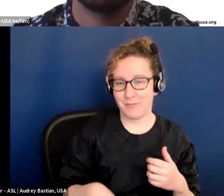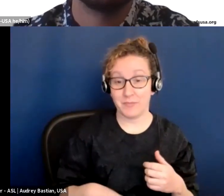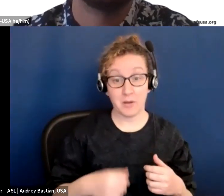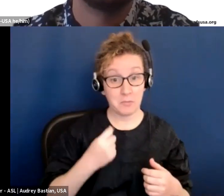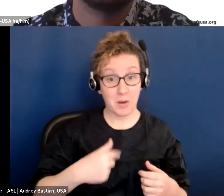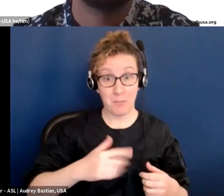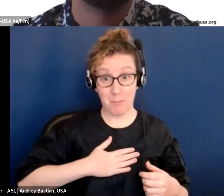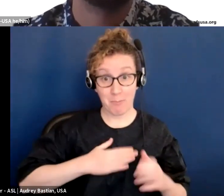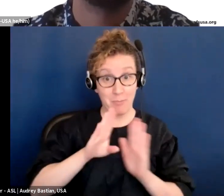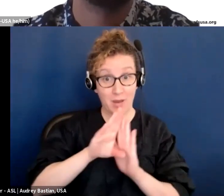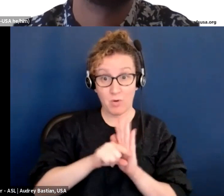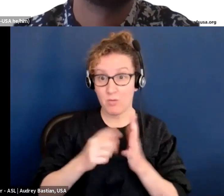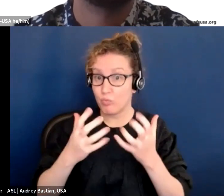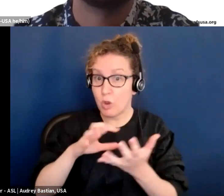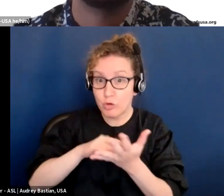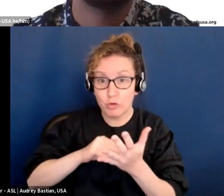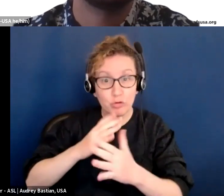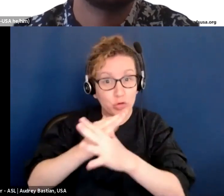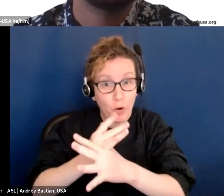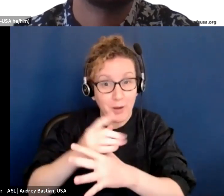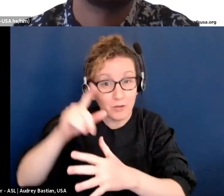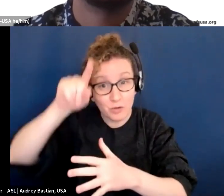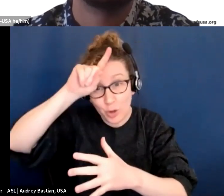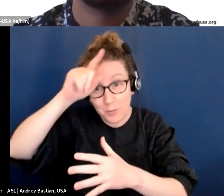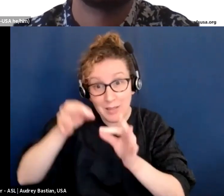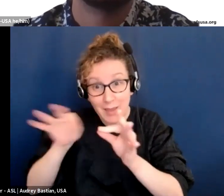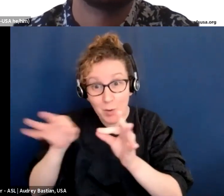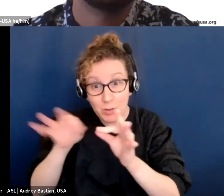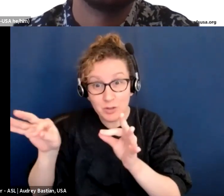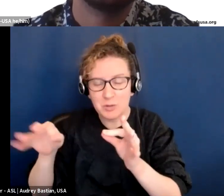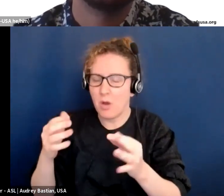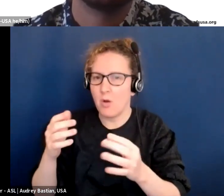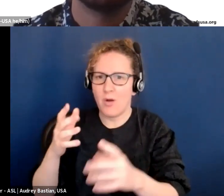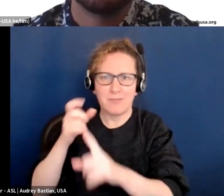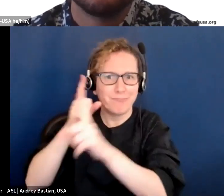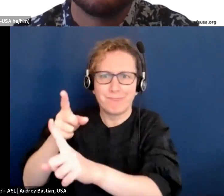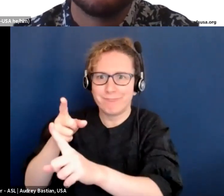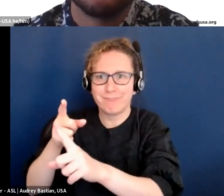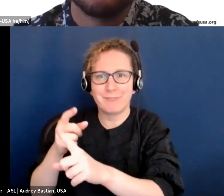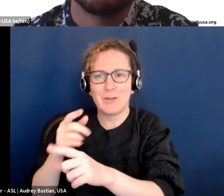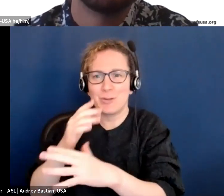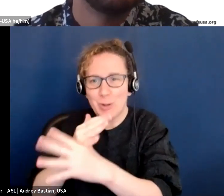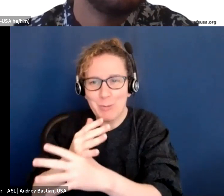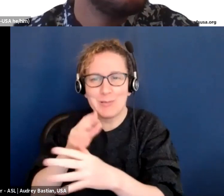what I did and my undergrad. A German speaking country would be my preference.